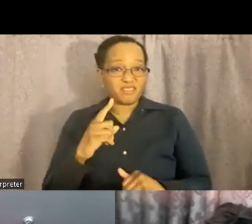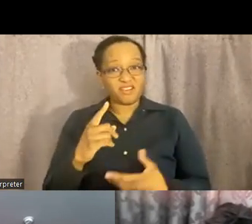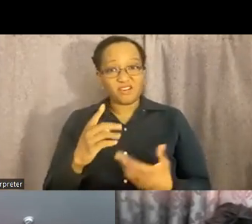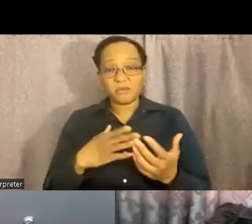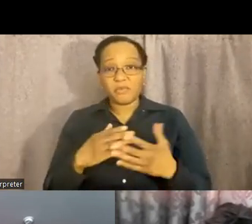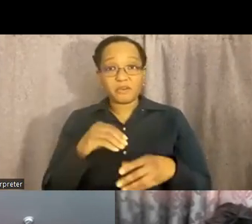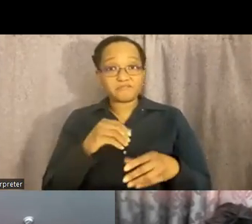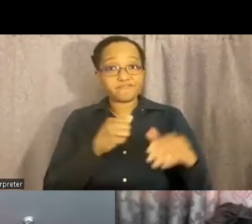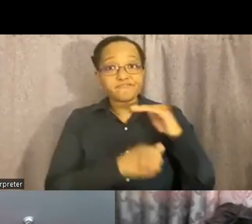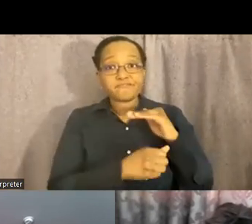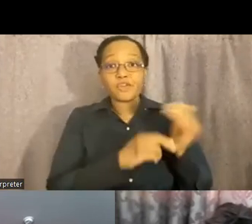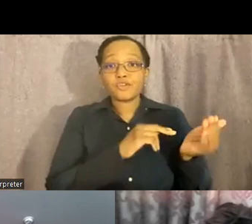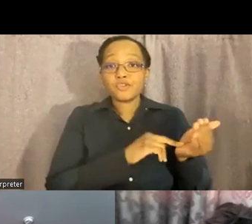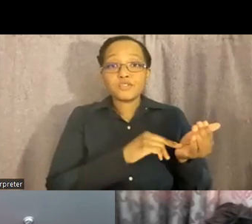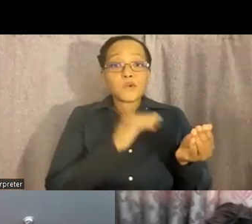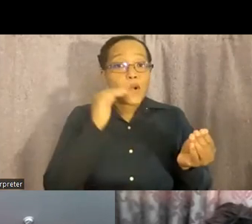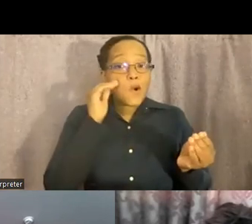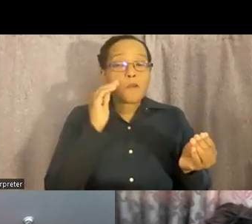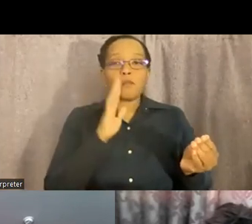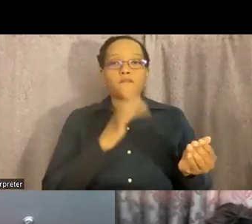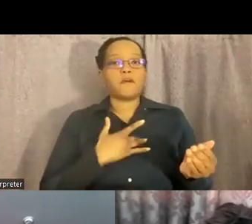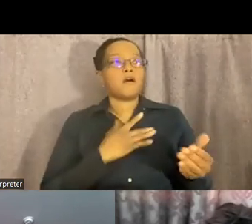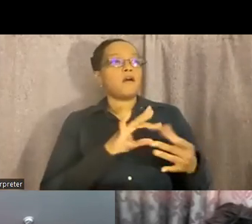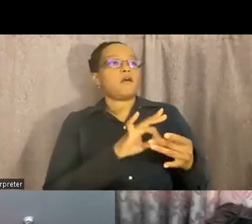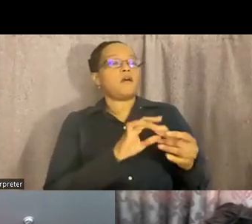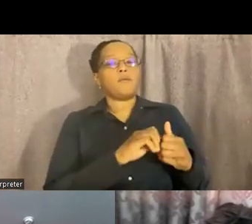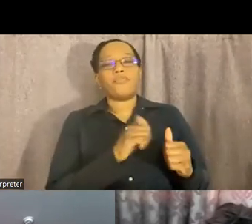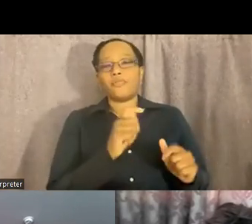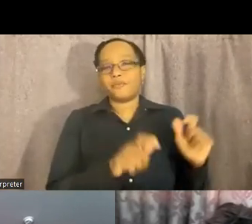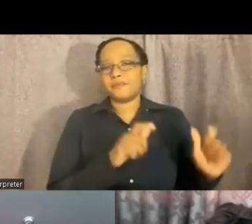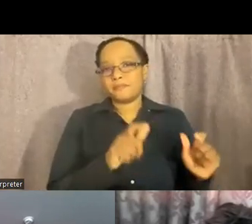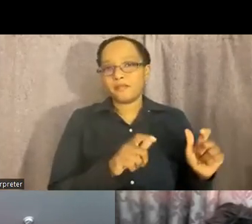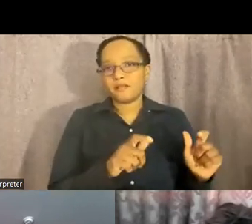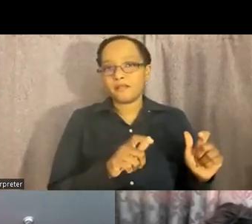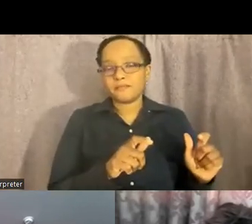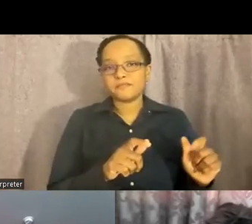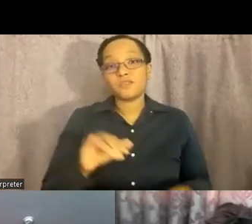home connect them with other people . That is where we end up with a limited number of